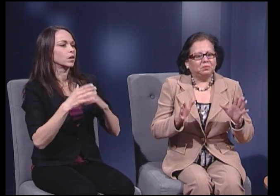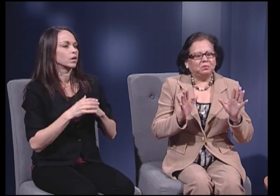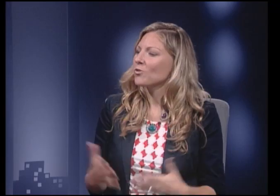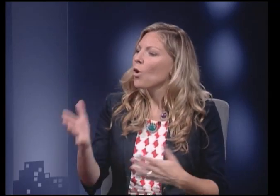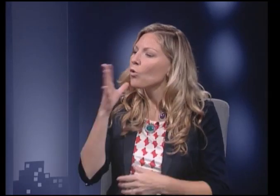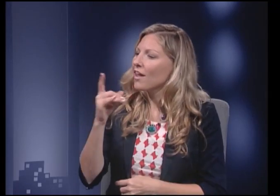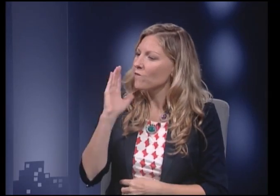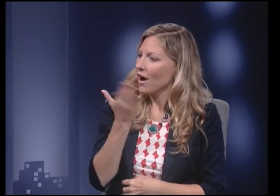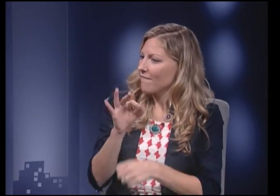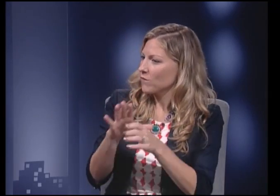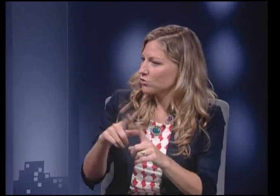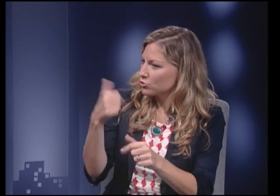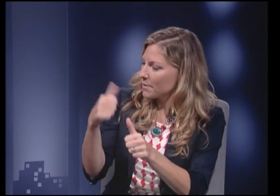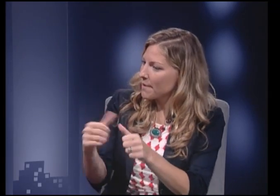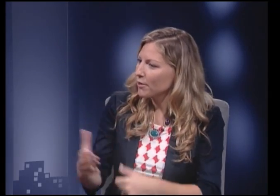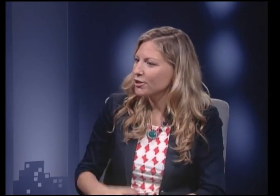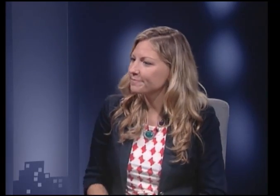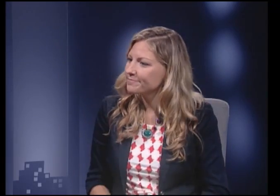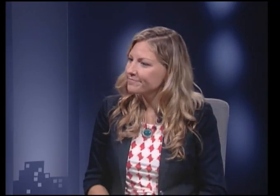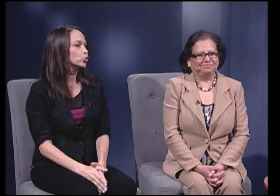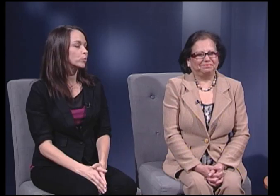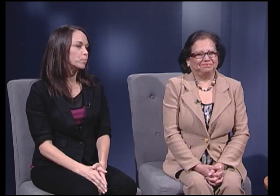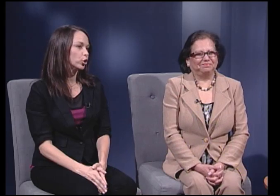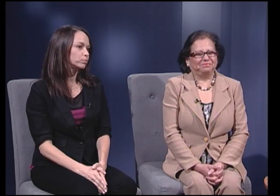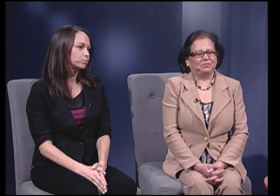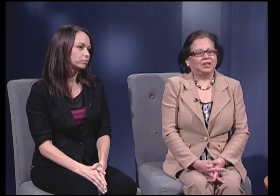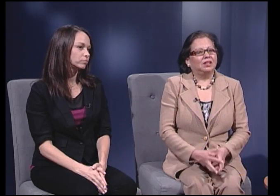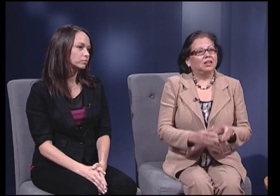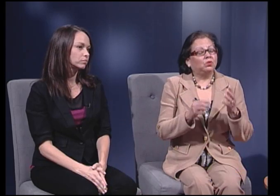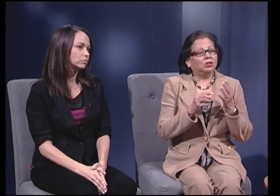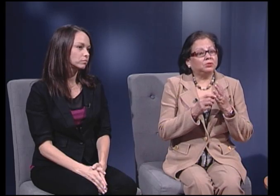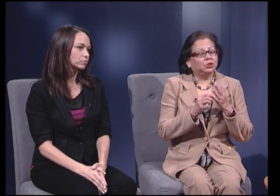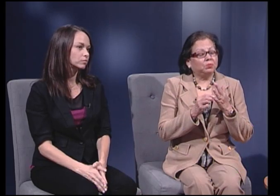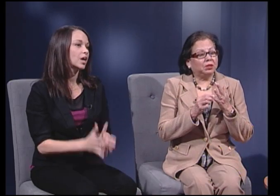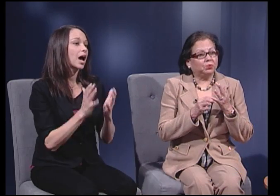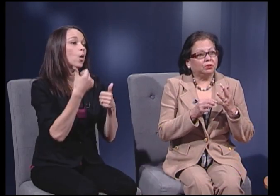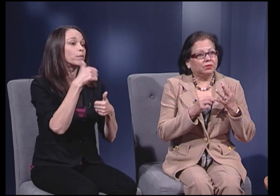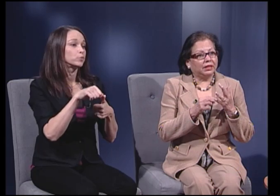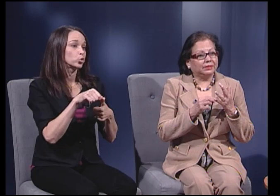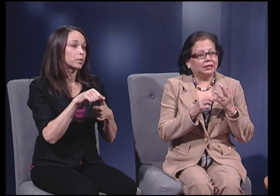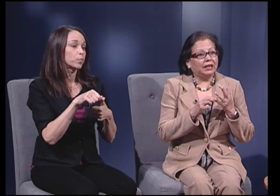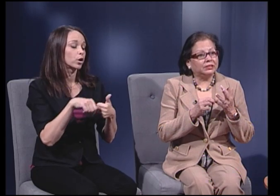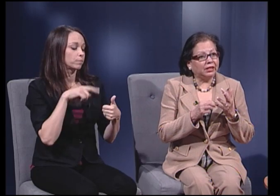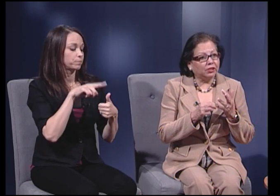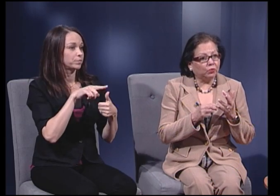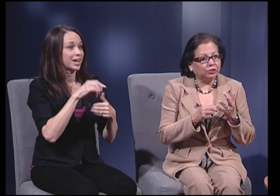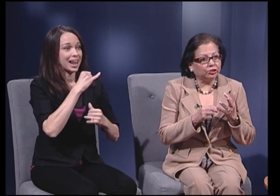What would you like for our voters to remember? I want them to remember that the last date to register